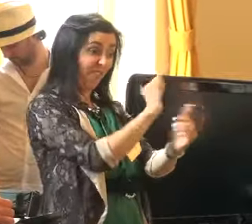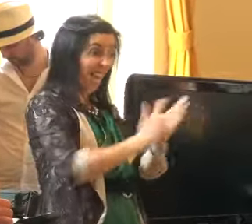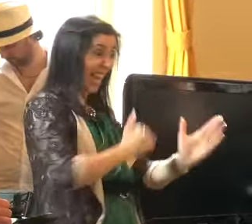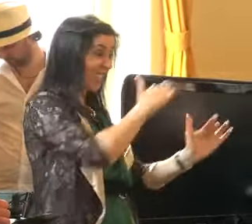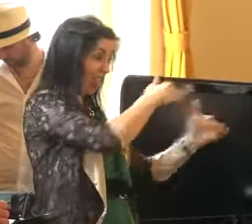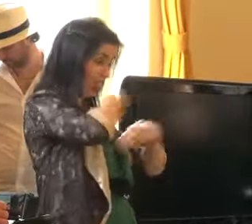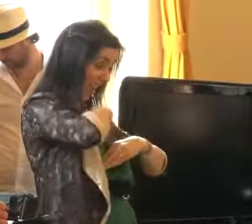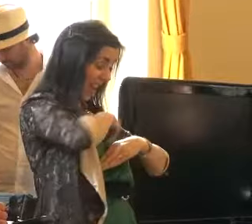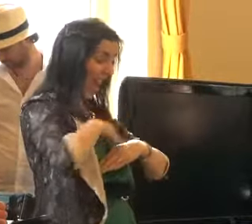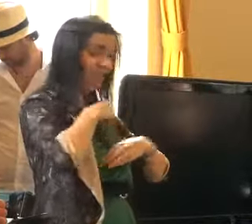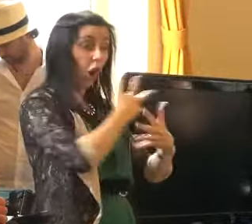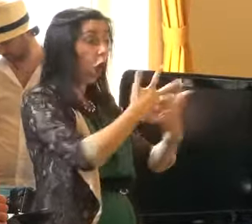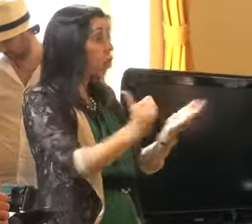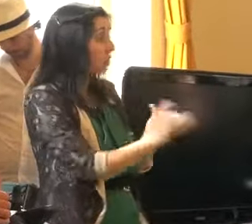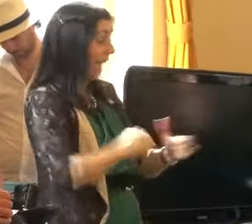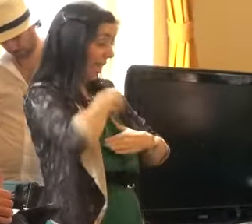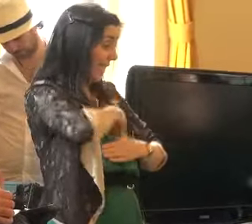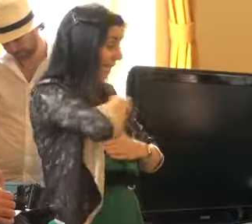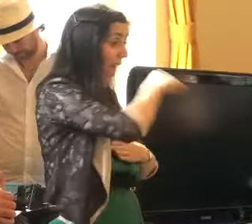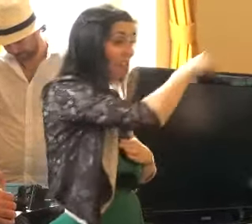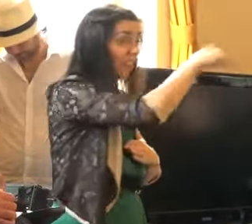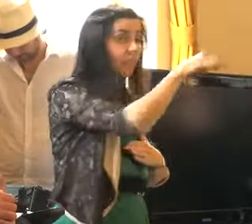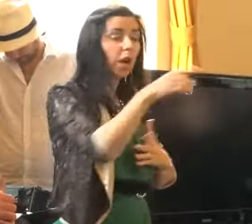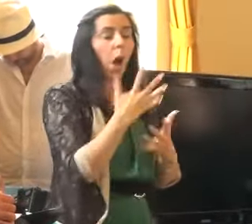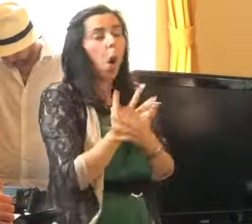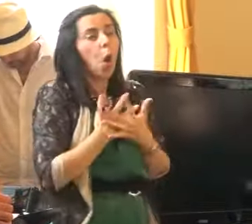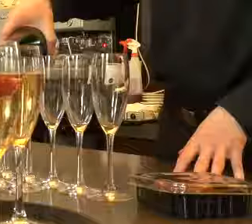which those employers are envious of, and would love to have in their organisation